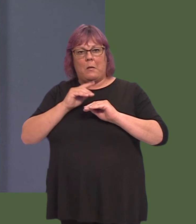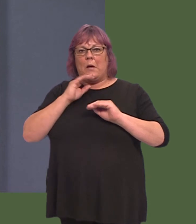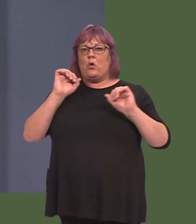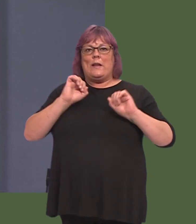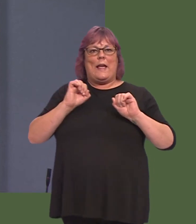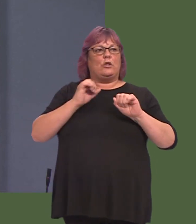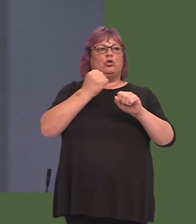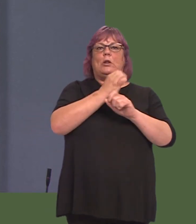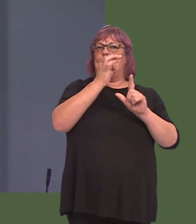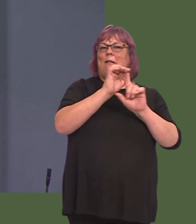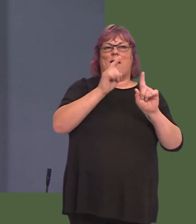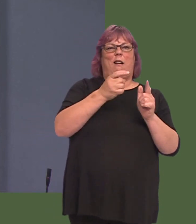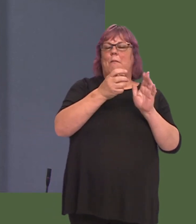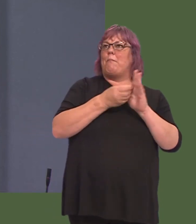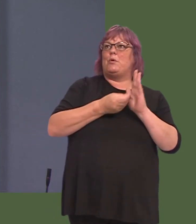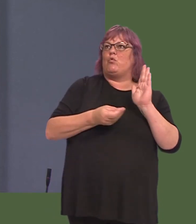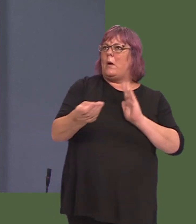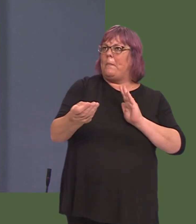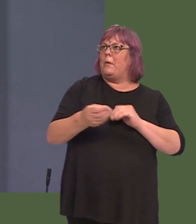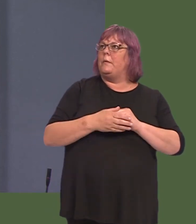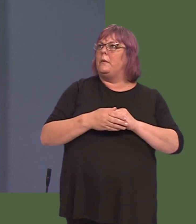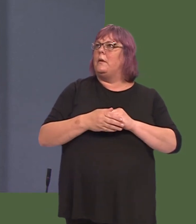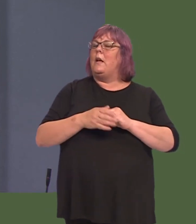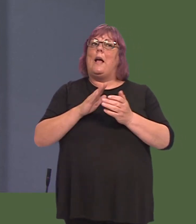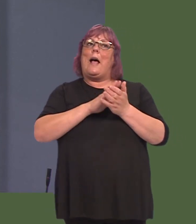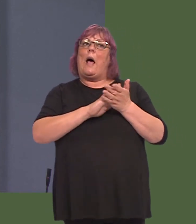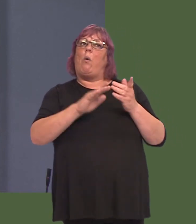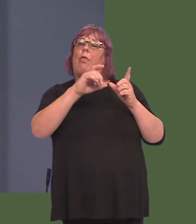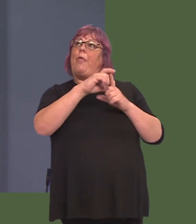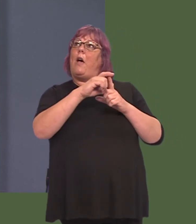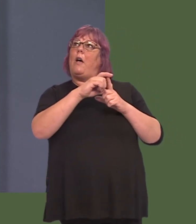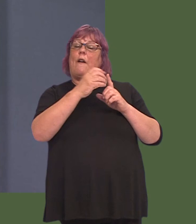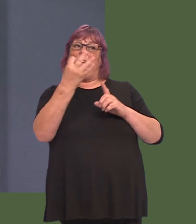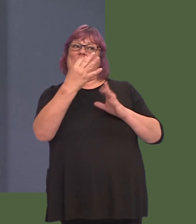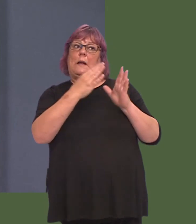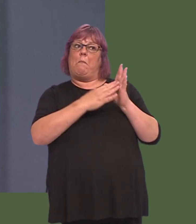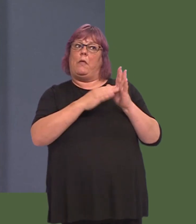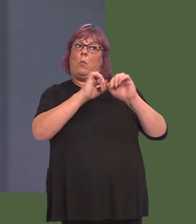and GPs won't prescribe it. Given that, in the Hywel Dda health board, there's still a waiting list of some 18 months